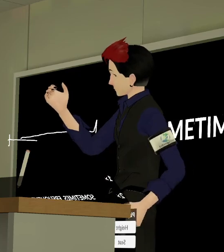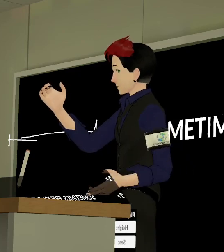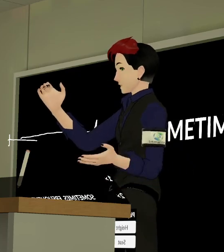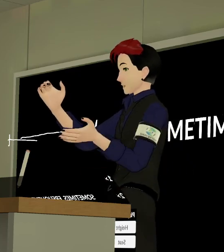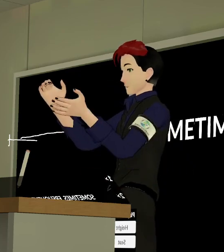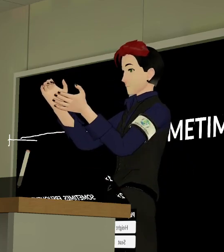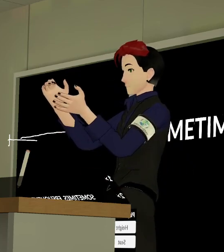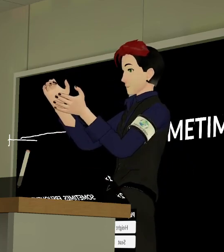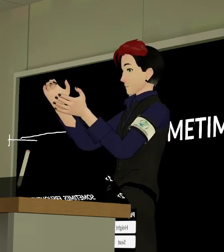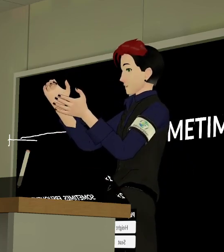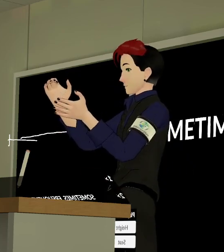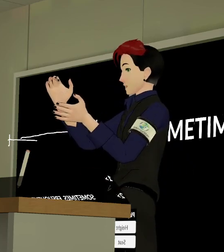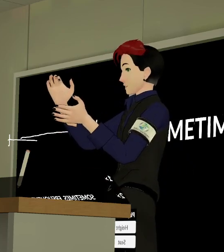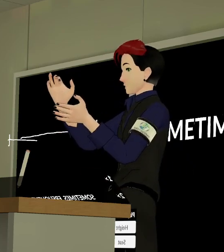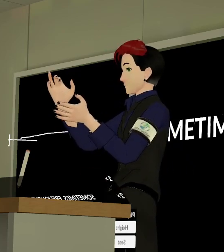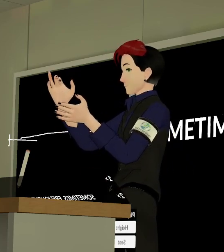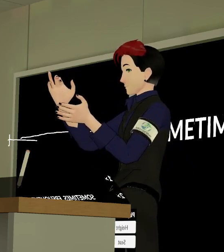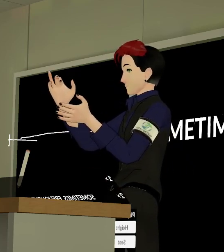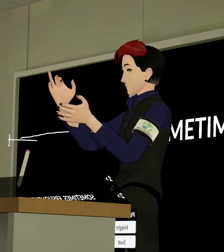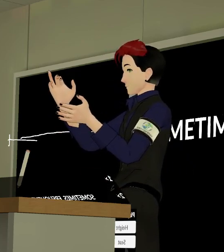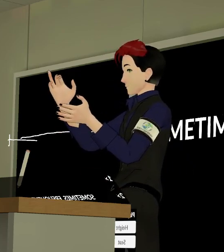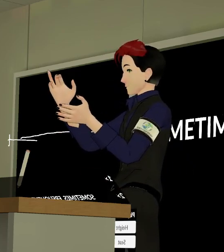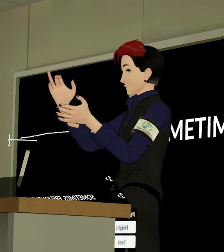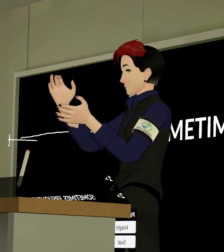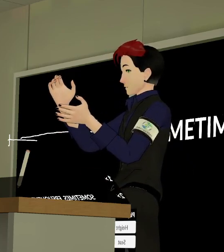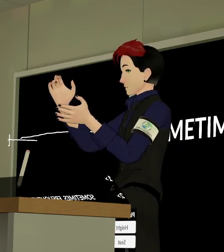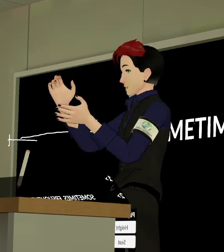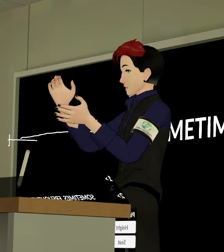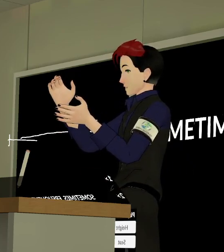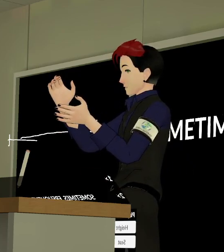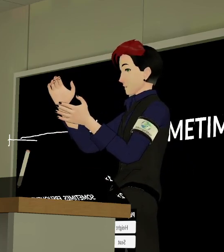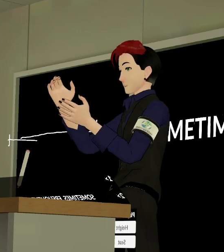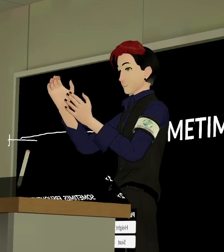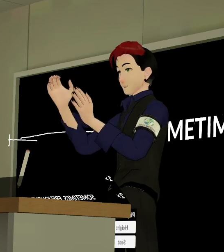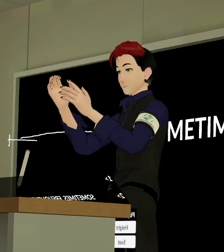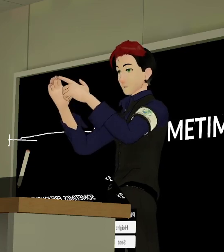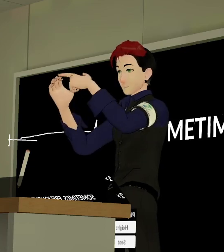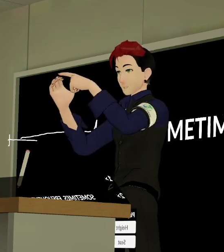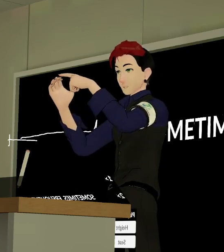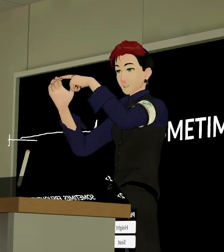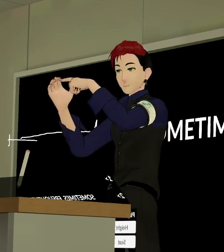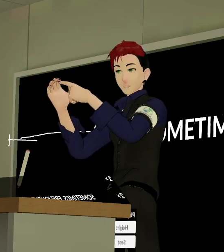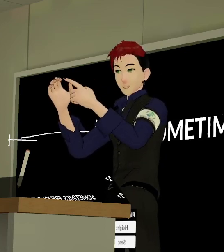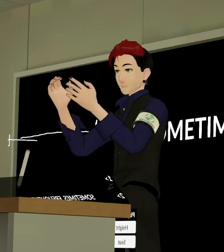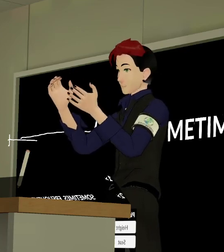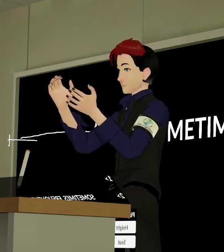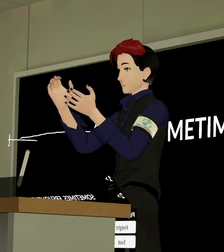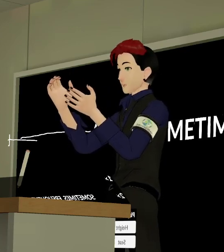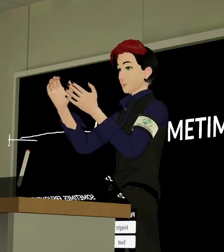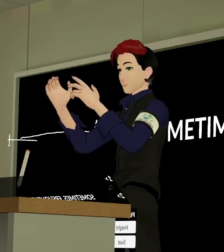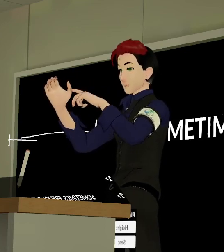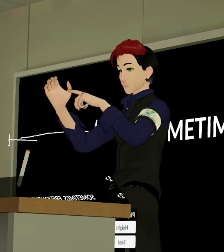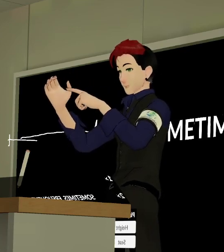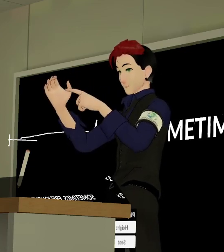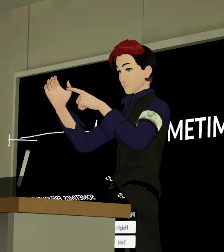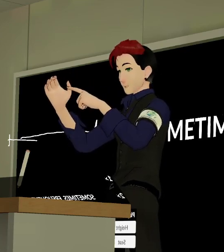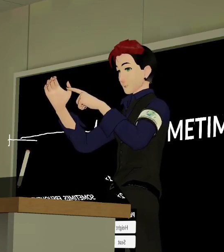yeah okay that's yeah it's pretty close but yeah so we're going to be slightly bent hand it's not like your thumb is not going to